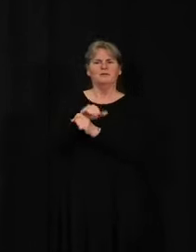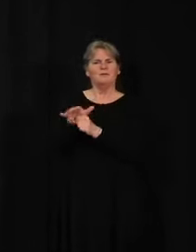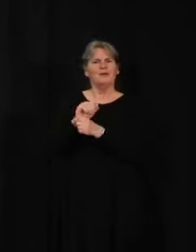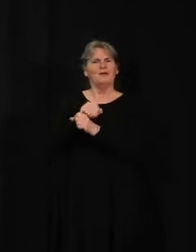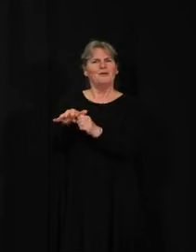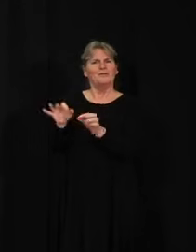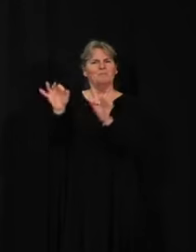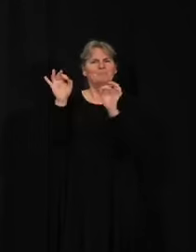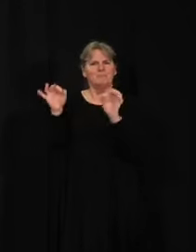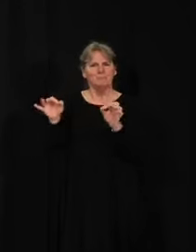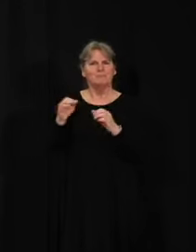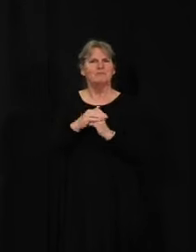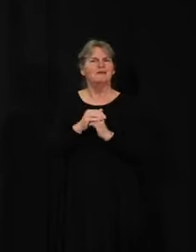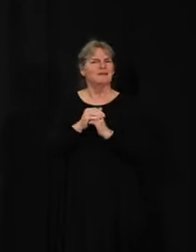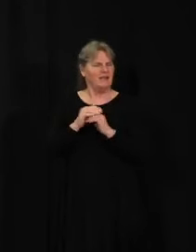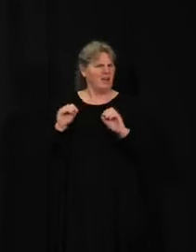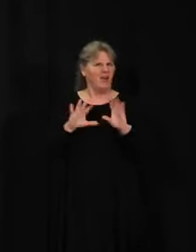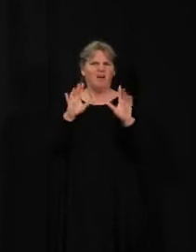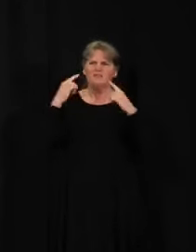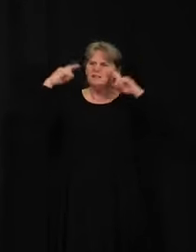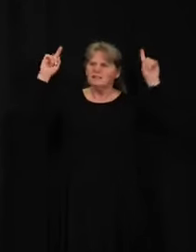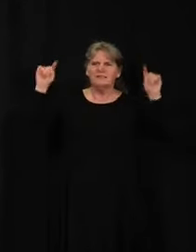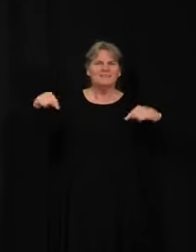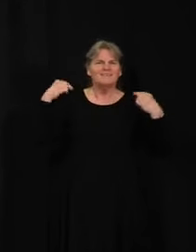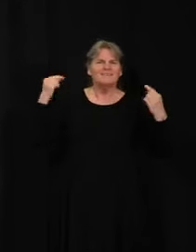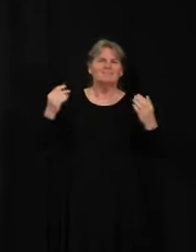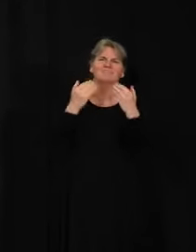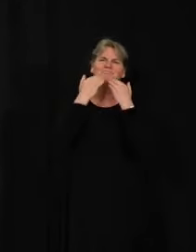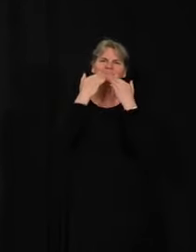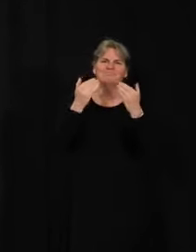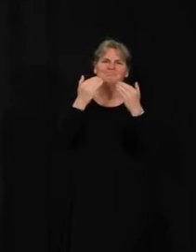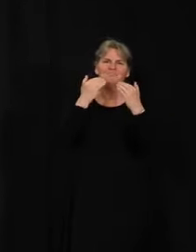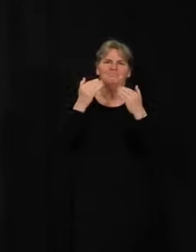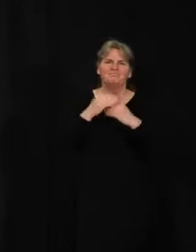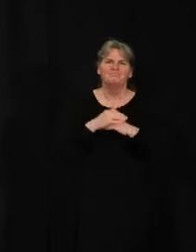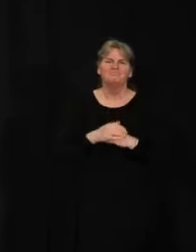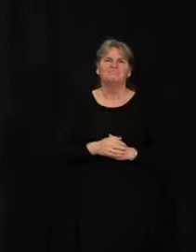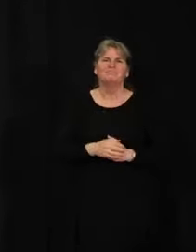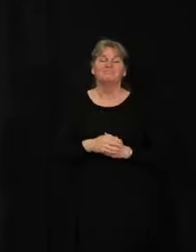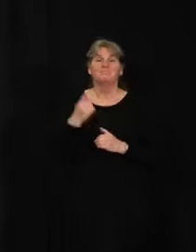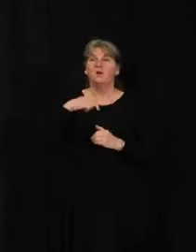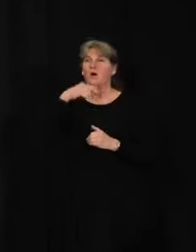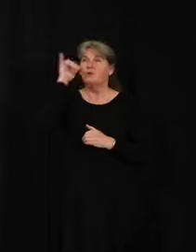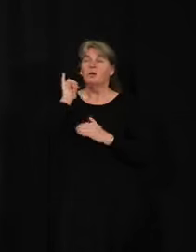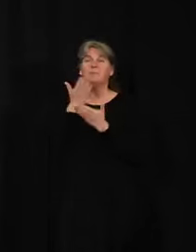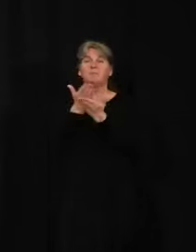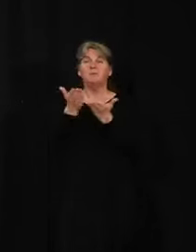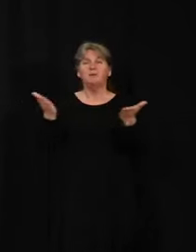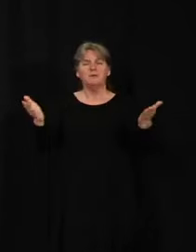believe that these measures are clearly working. So thank you. To all Yukoners who continue to